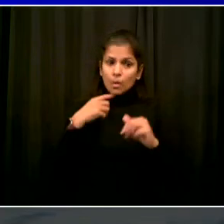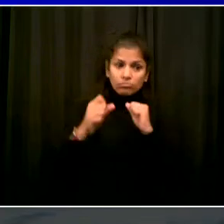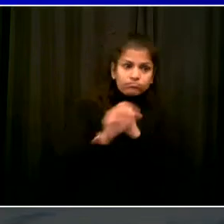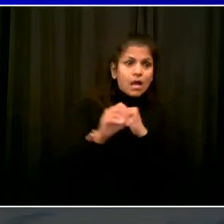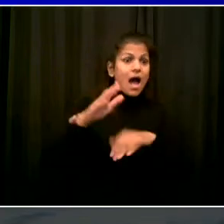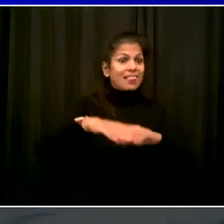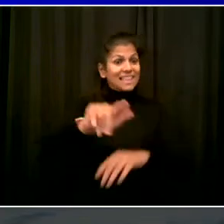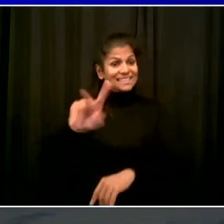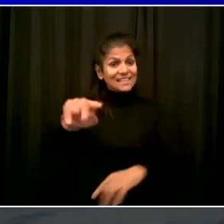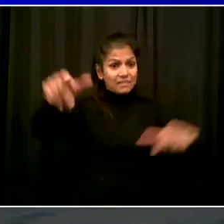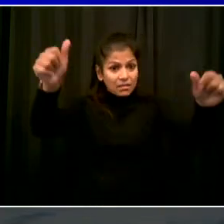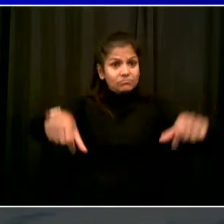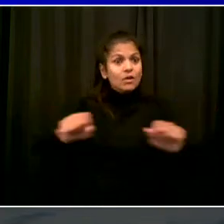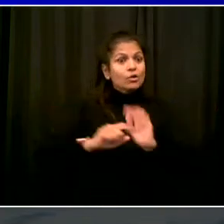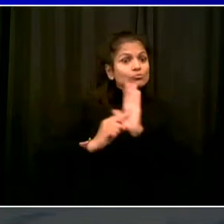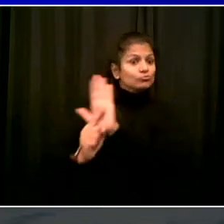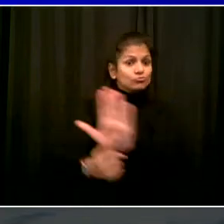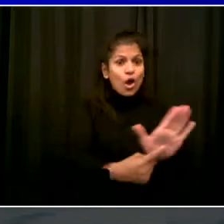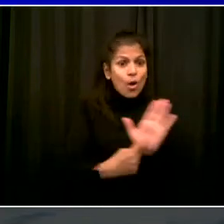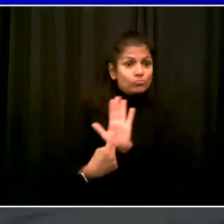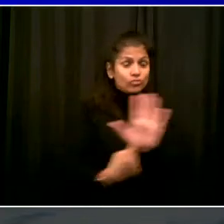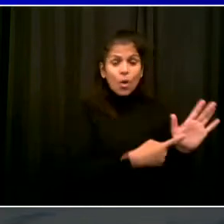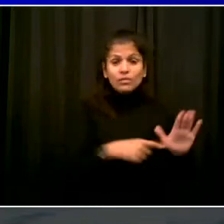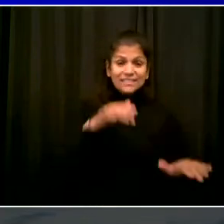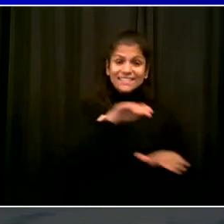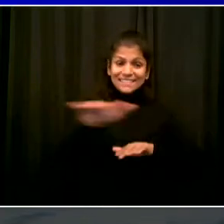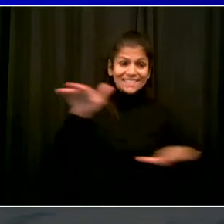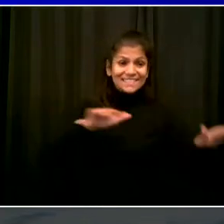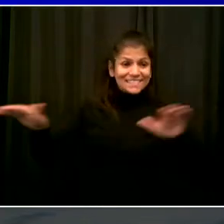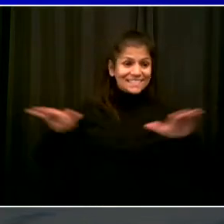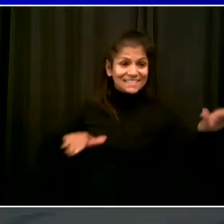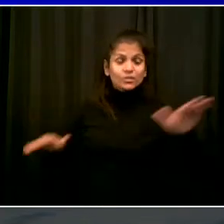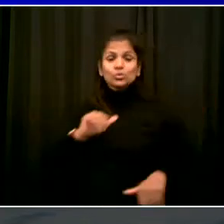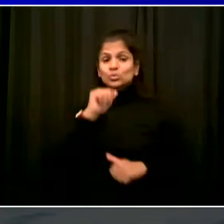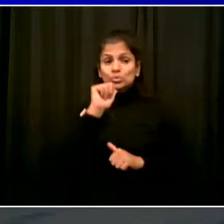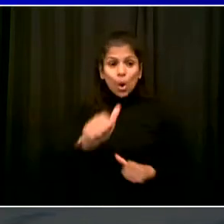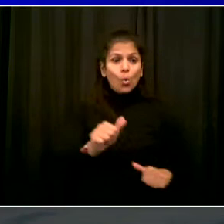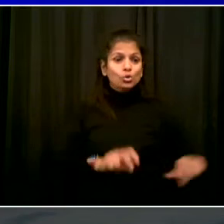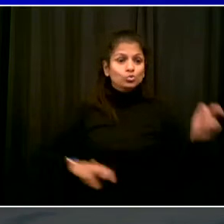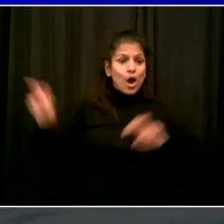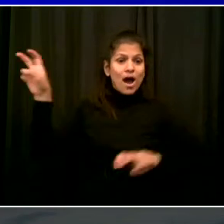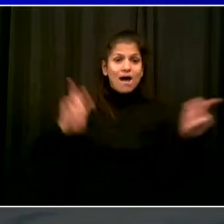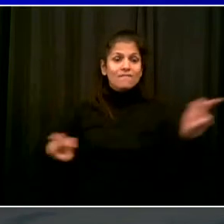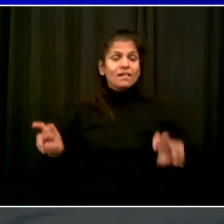FAMILY. I HAVE FOND MEMORIES OF OUR THAAKSNGGIIVNG FROM